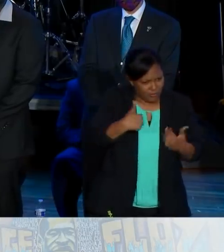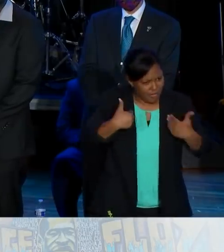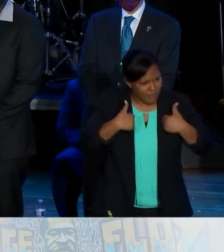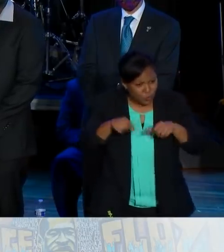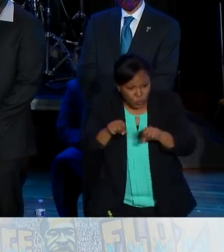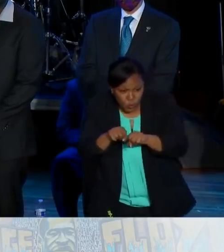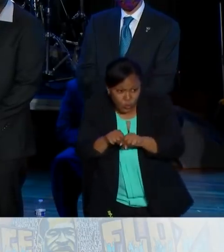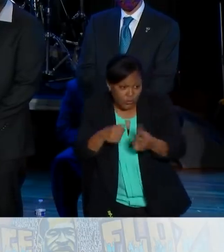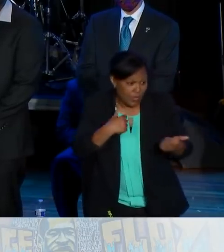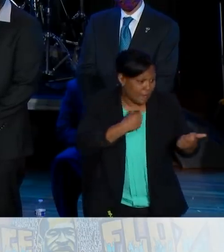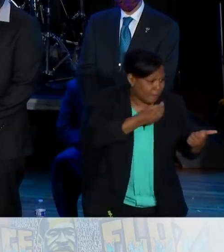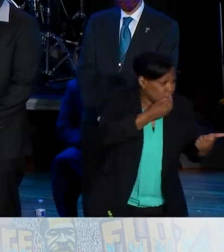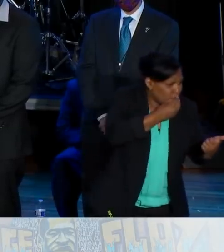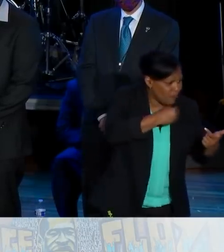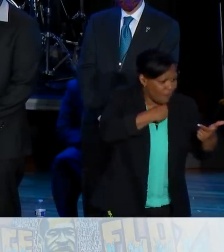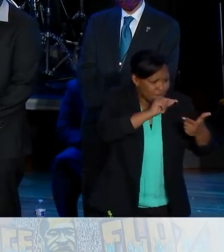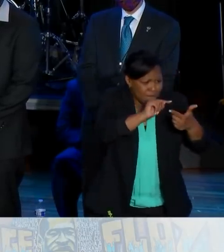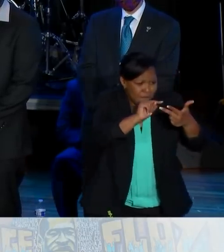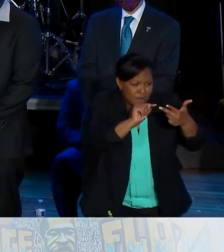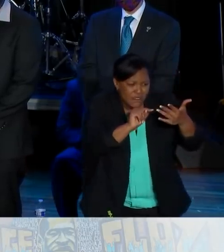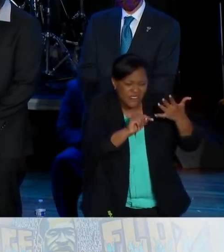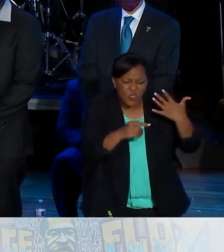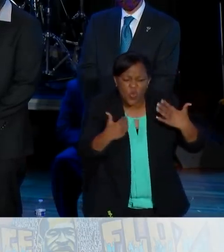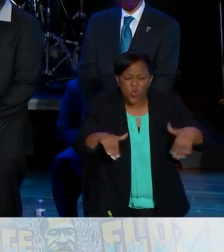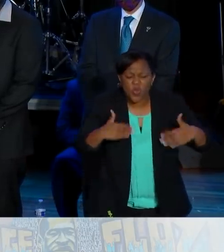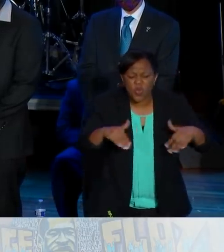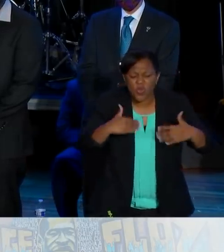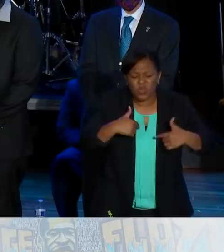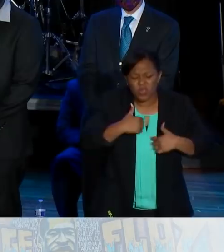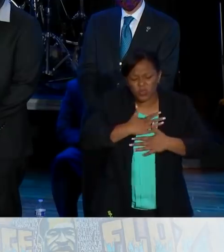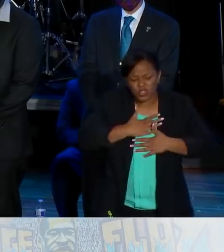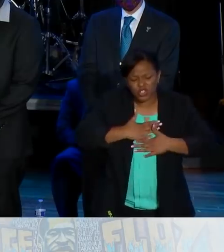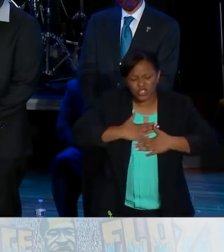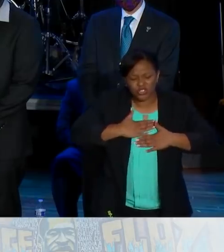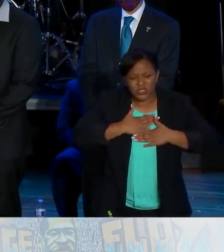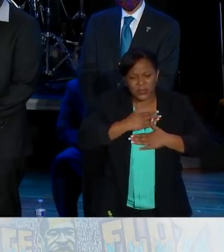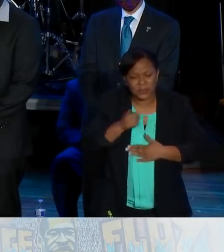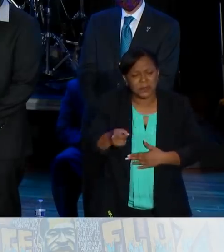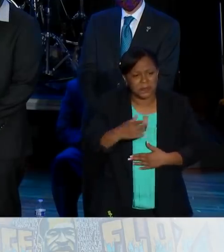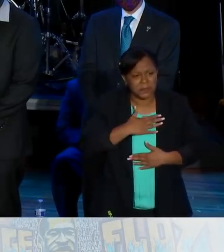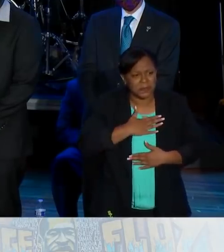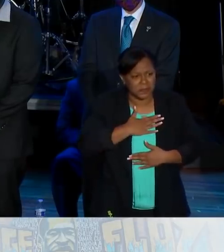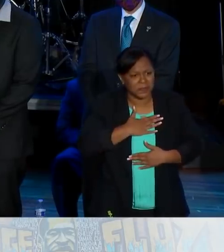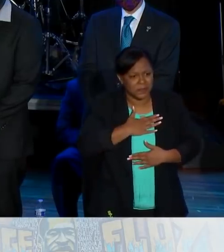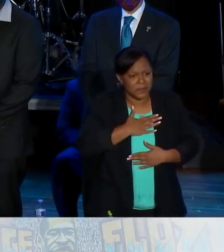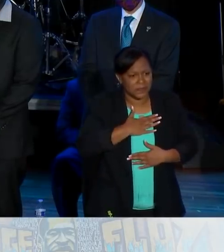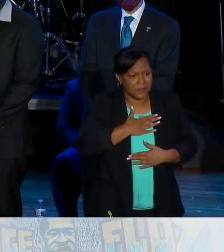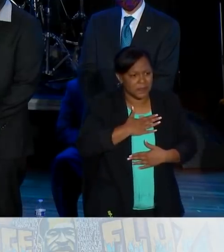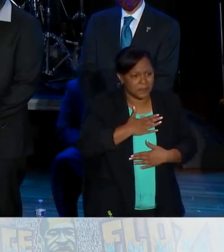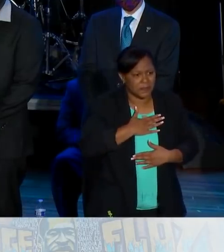BEST. SHE MADE SURE I HAD SNEAKERS AND CLOTHES AND A LOT OF STUFF LIKE THAT.